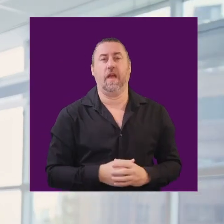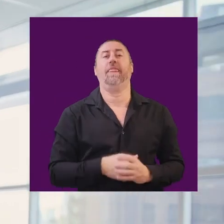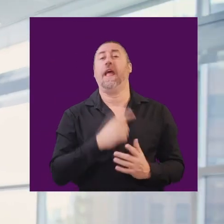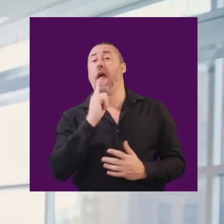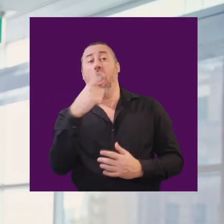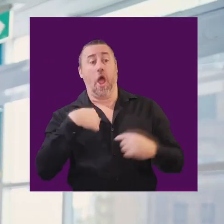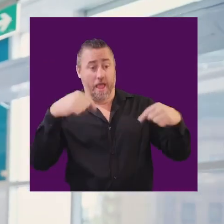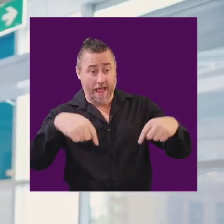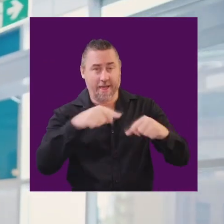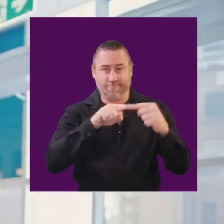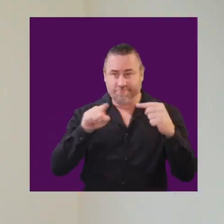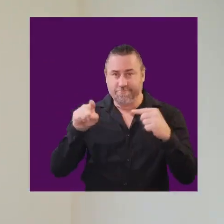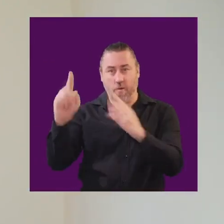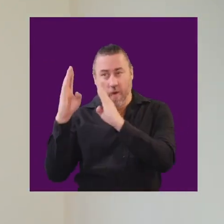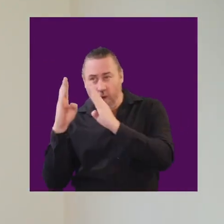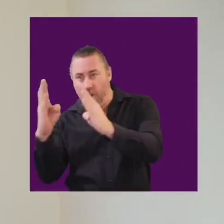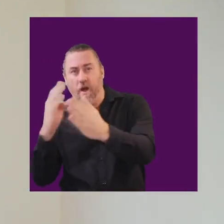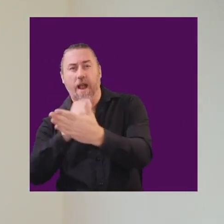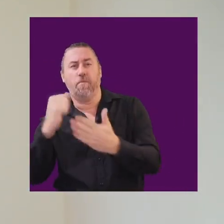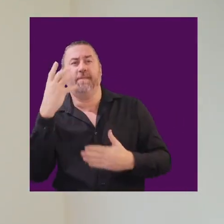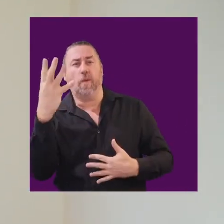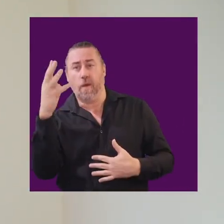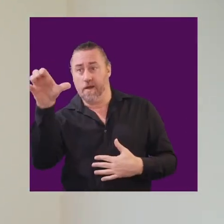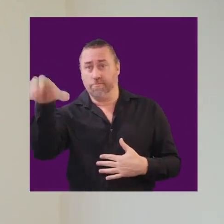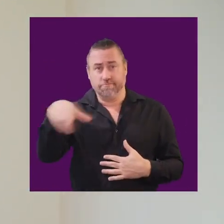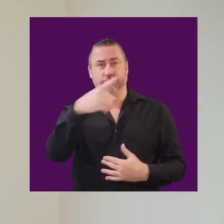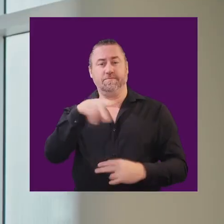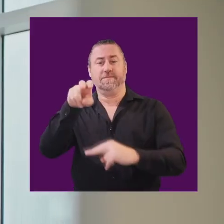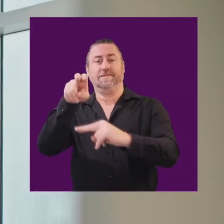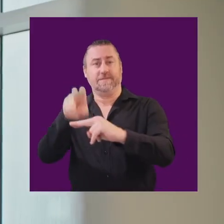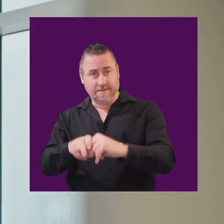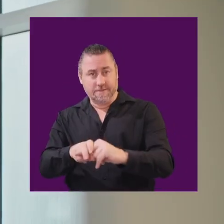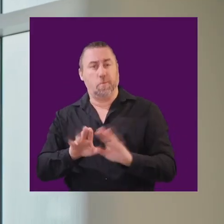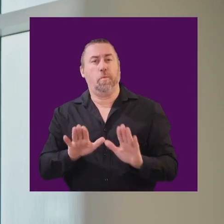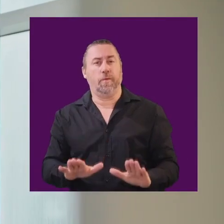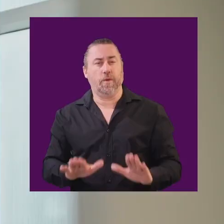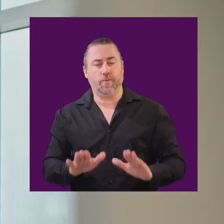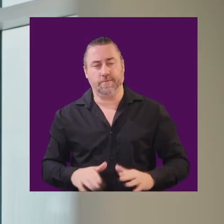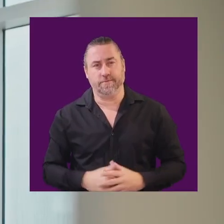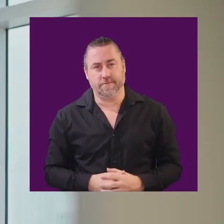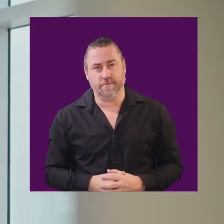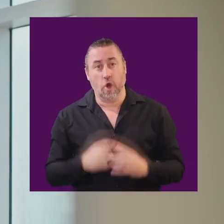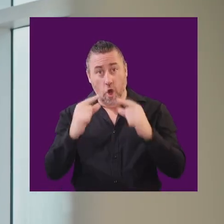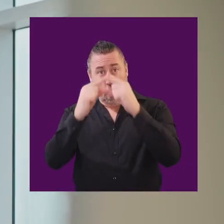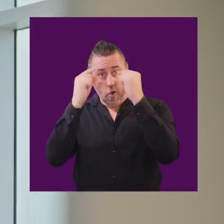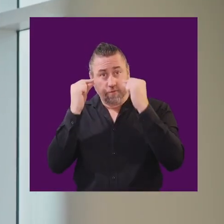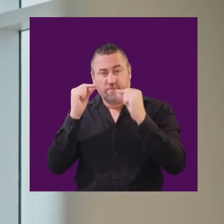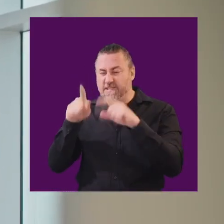find a clinic in corridor 4. After checking in, take a seat in the waiting area in corridor 4,